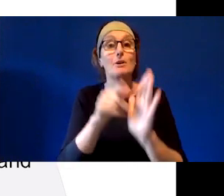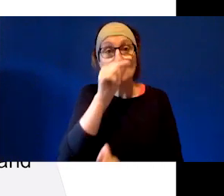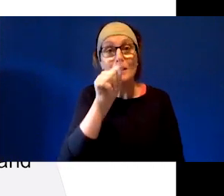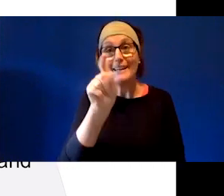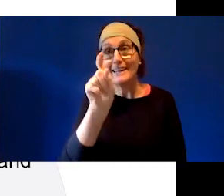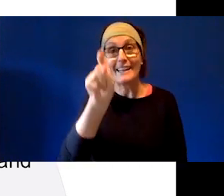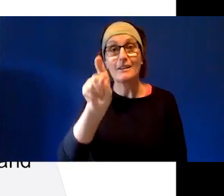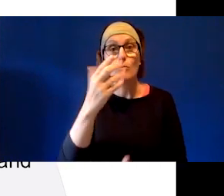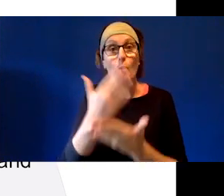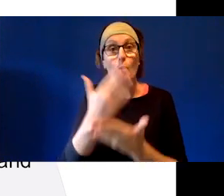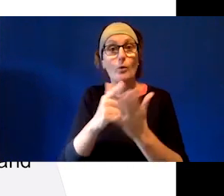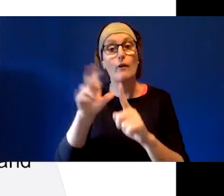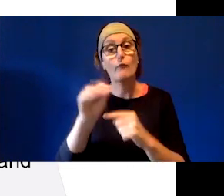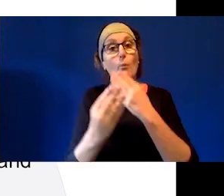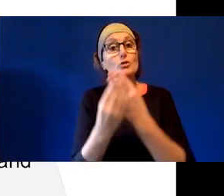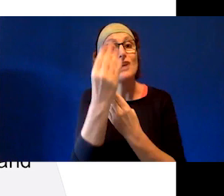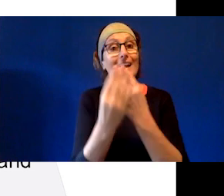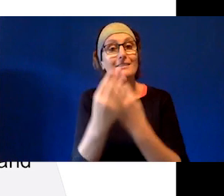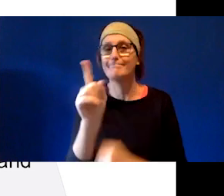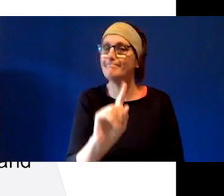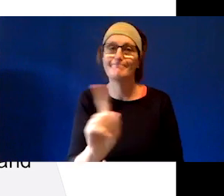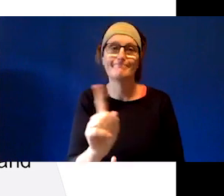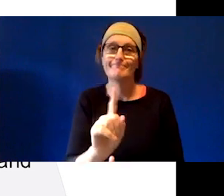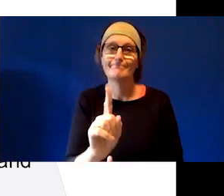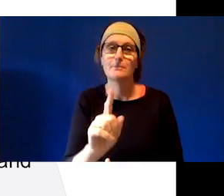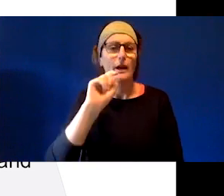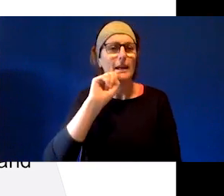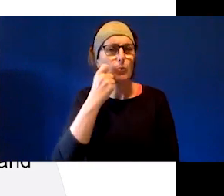I believe this feature is coming back in the coming weeks.